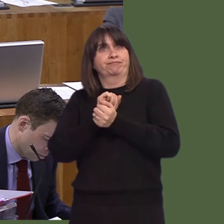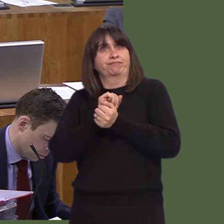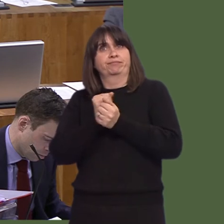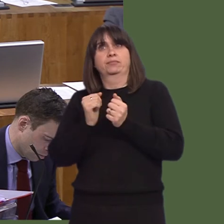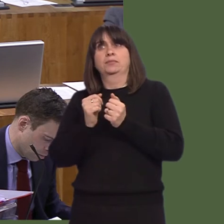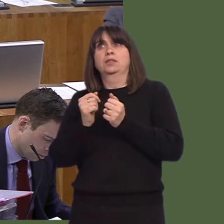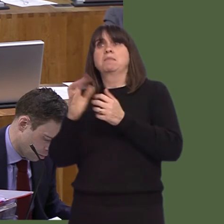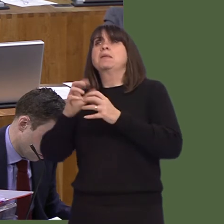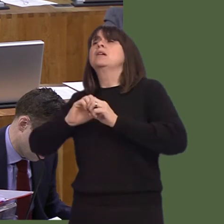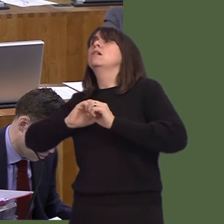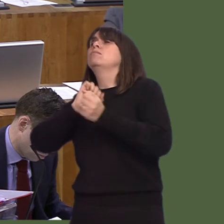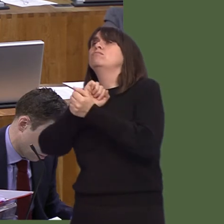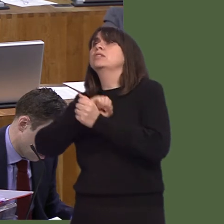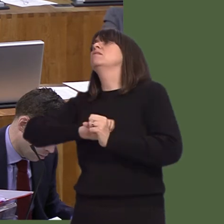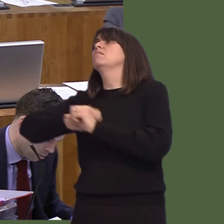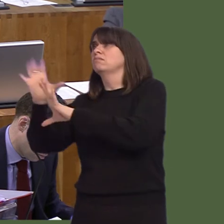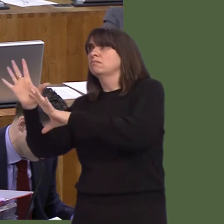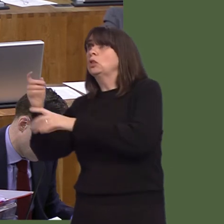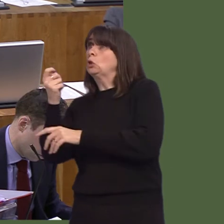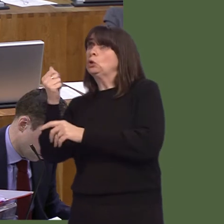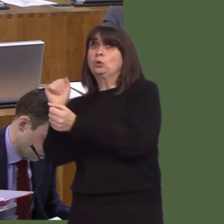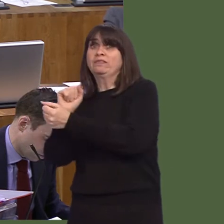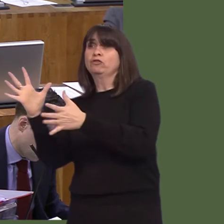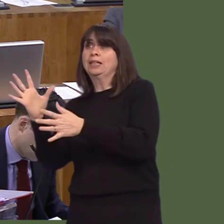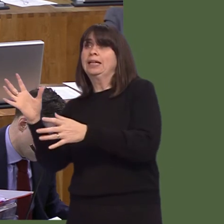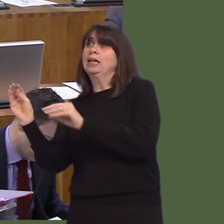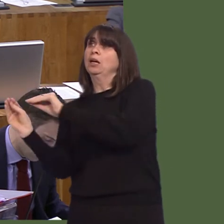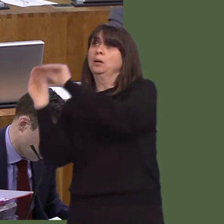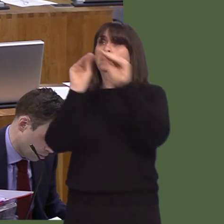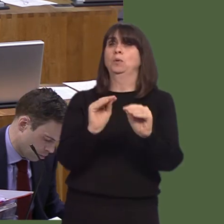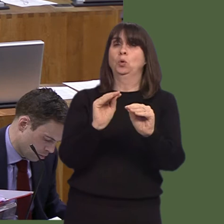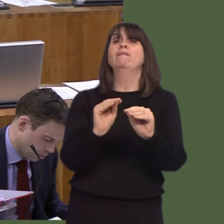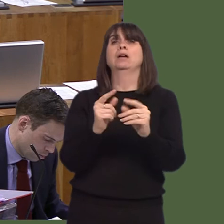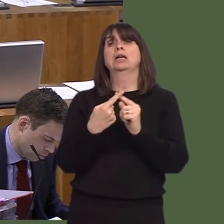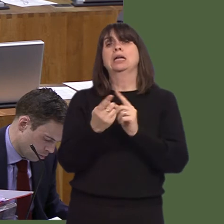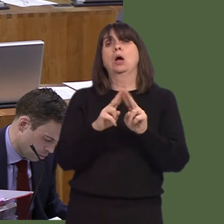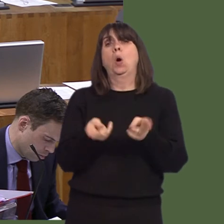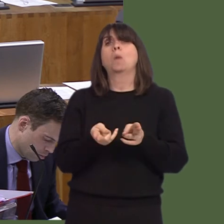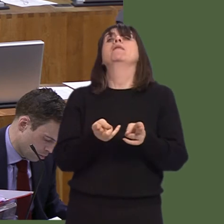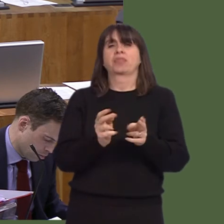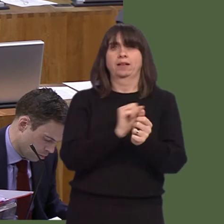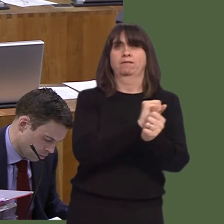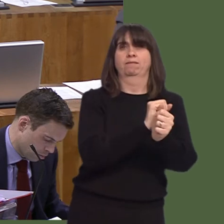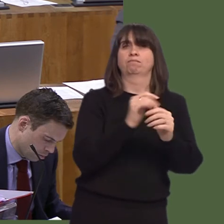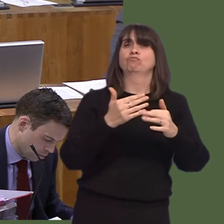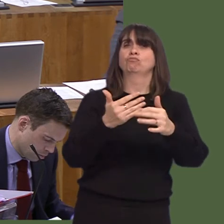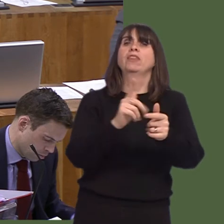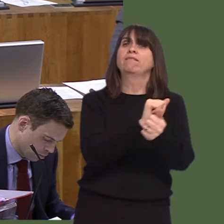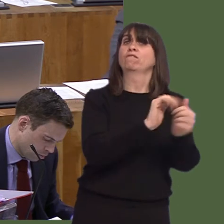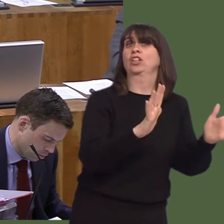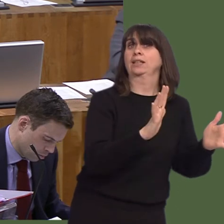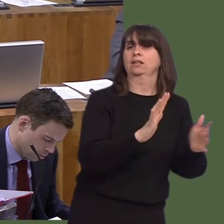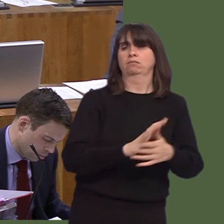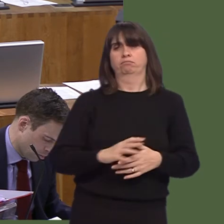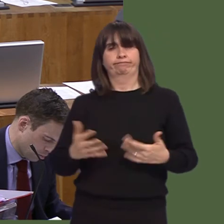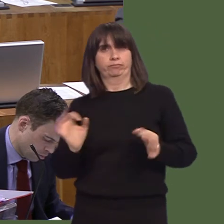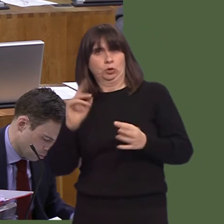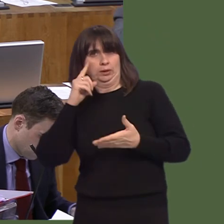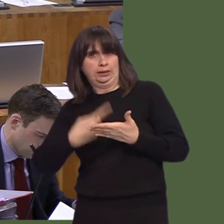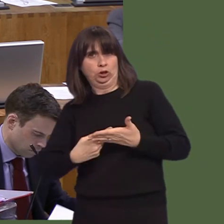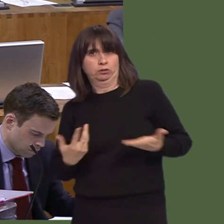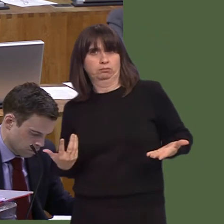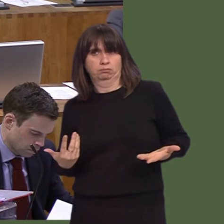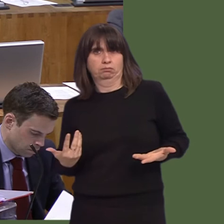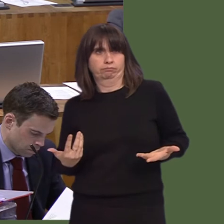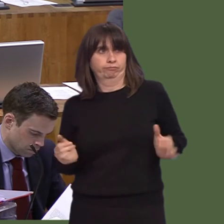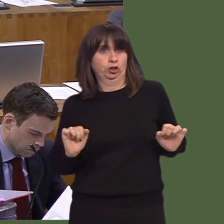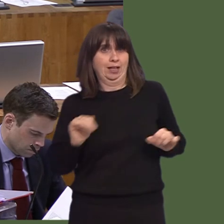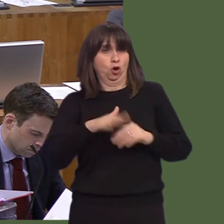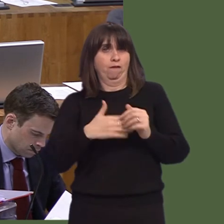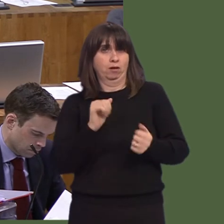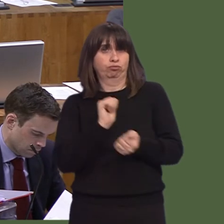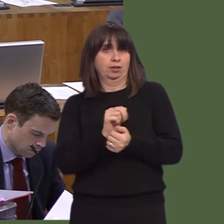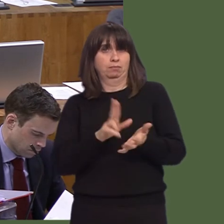believe that the EU and the common agricultural policy regime has been an unmitigated success